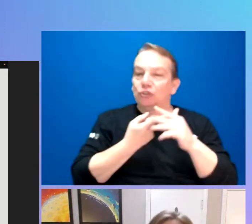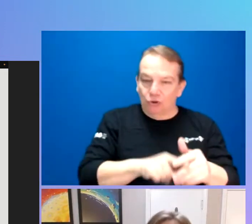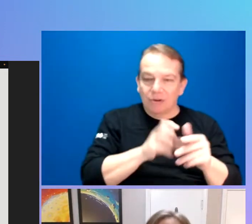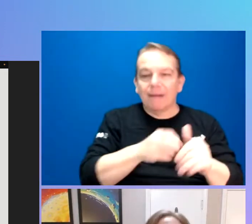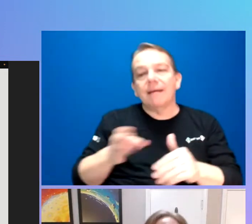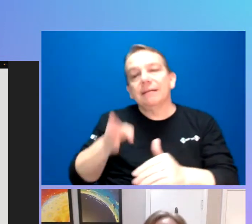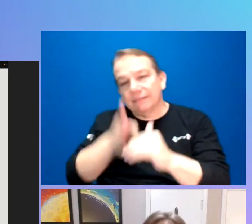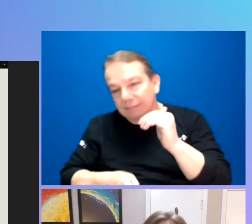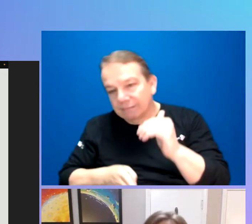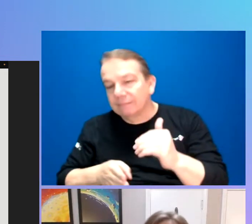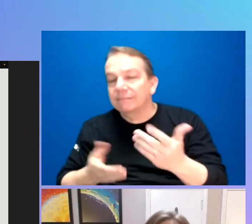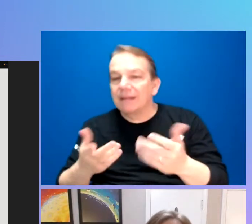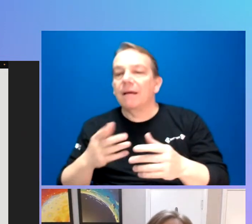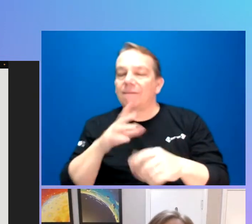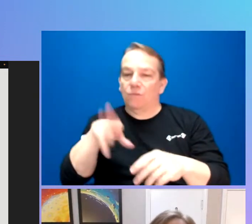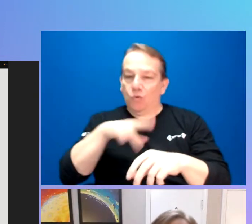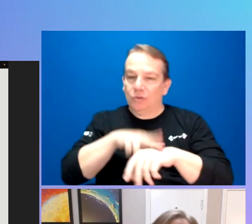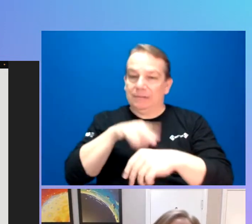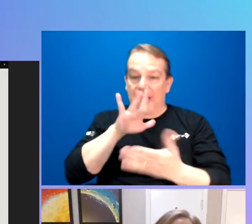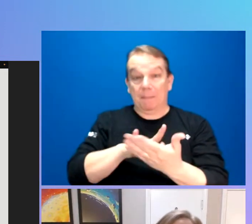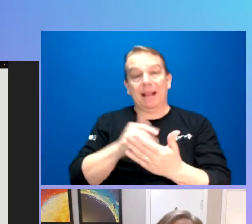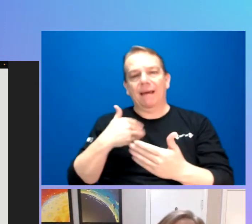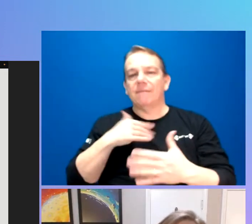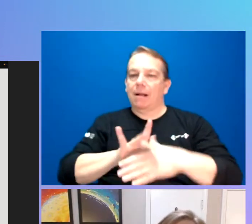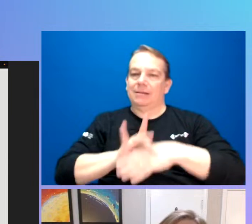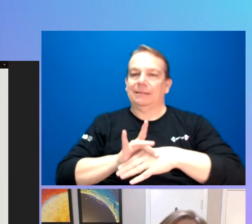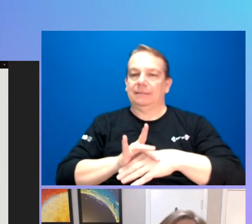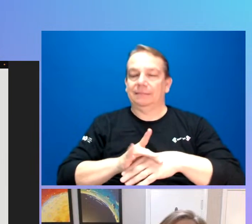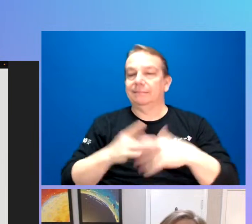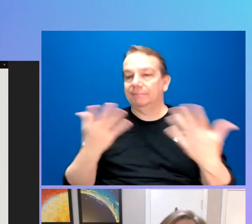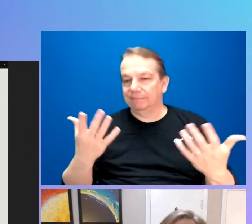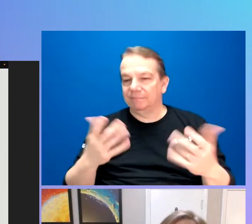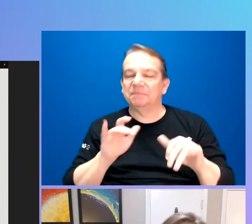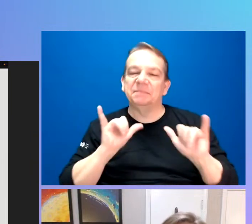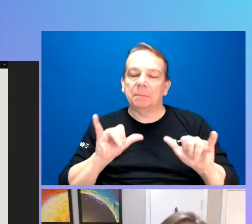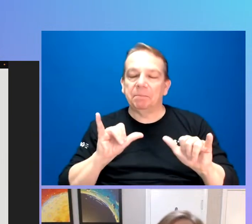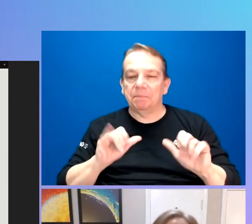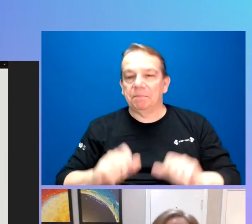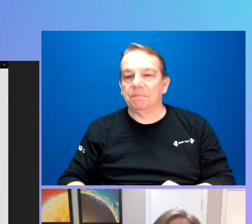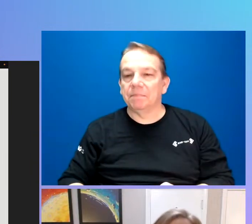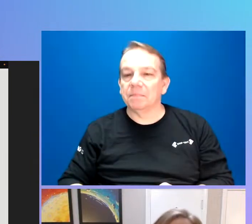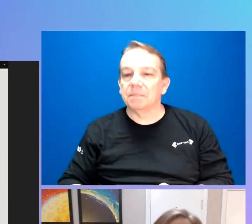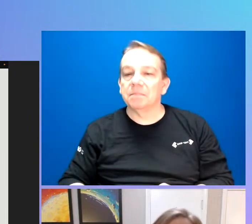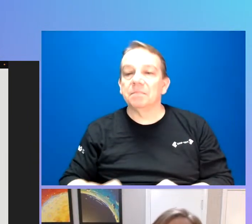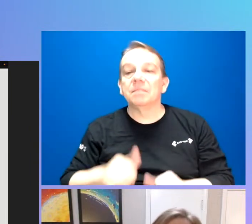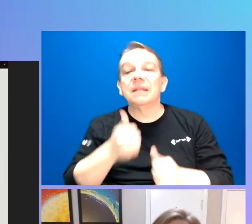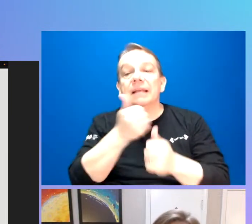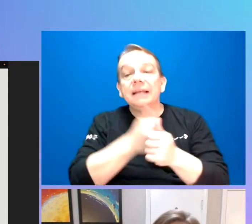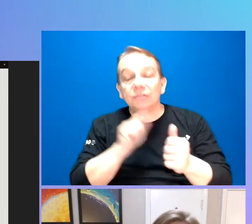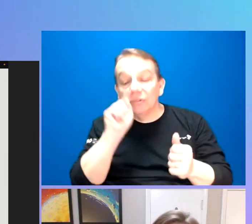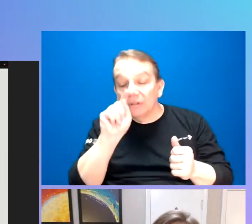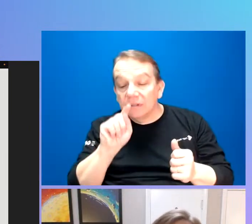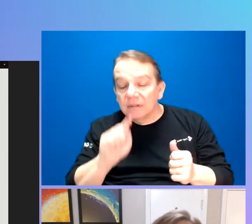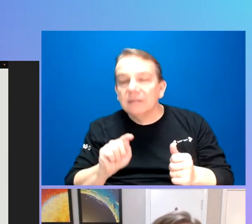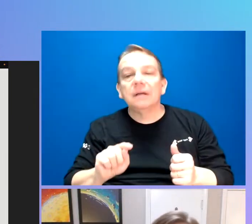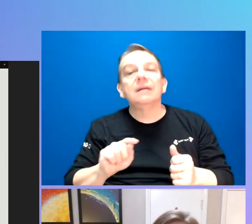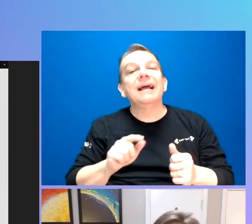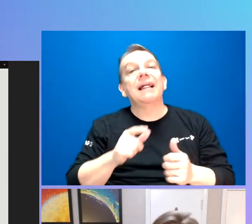and an end tag, and the contents of each of these list item